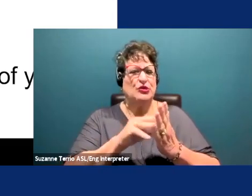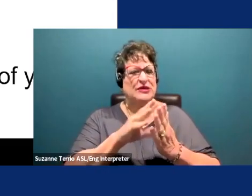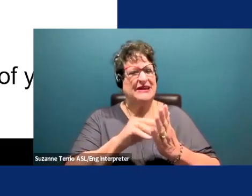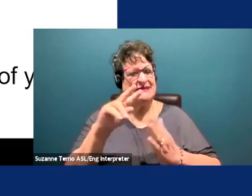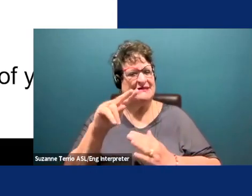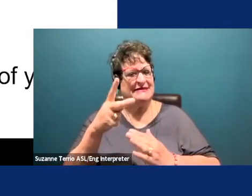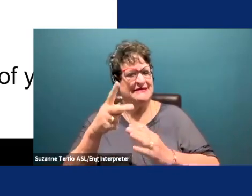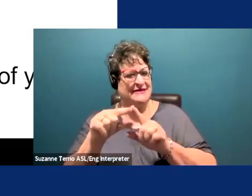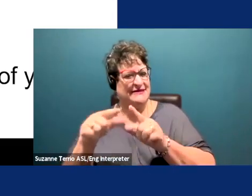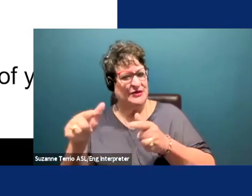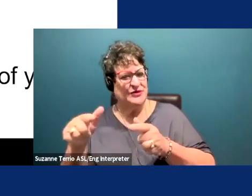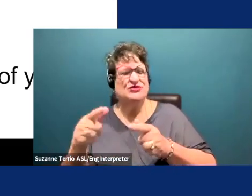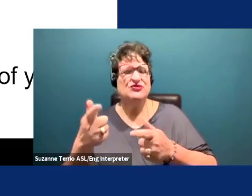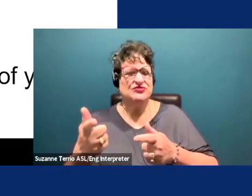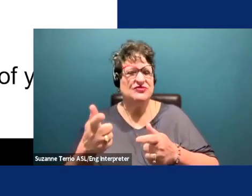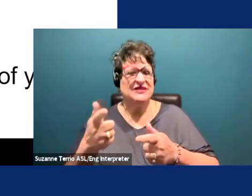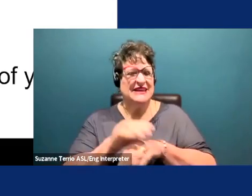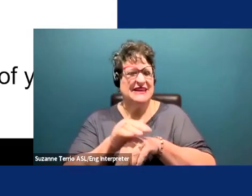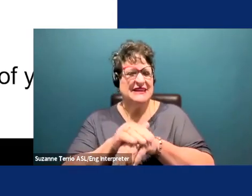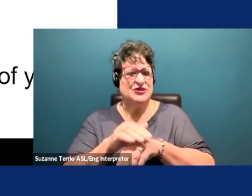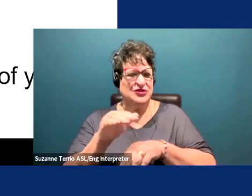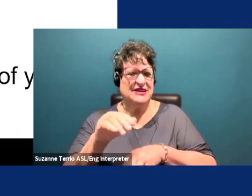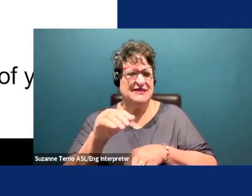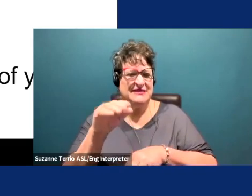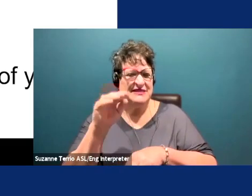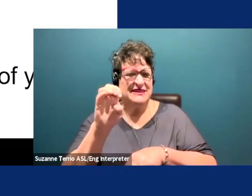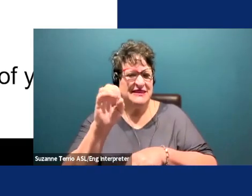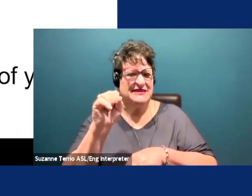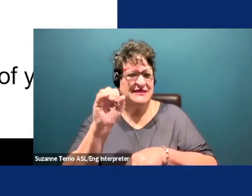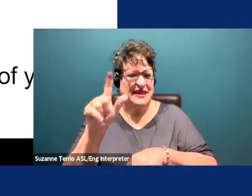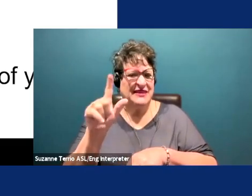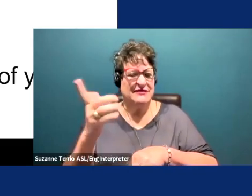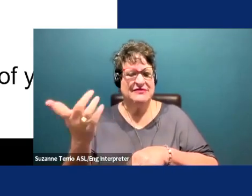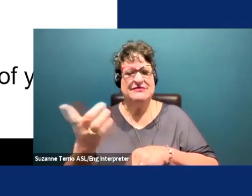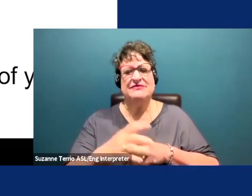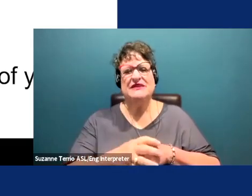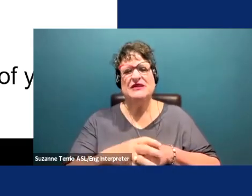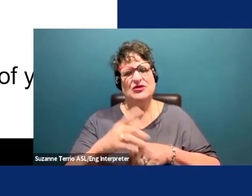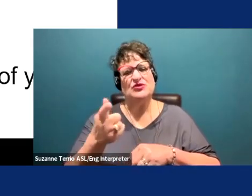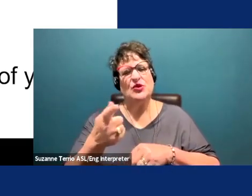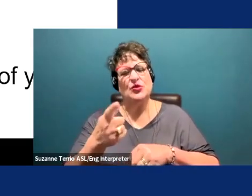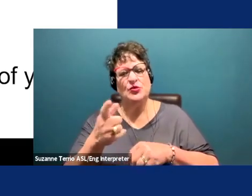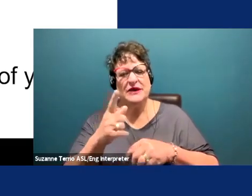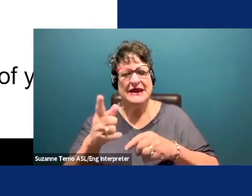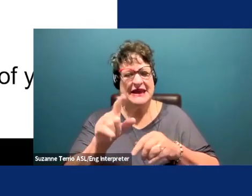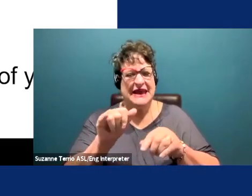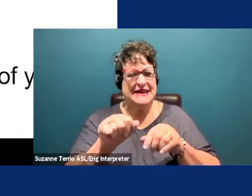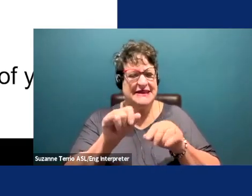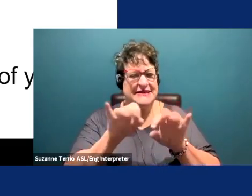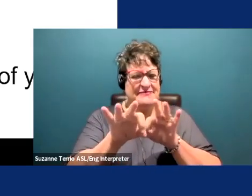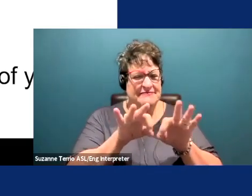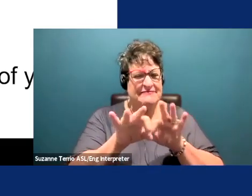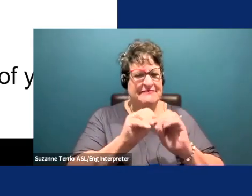also clearly articulate what's going on in the dependency process. A great tool that I like to use is free.